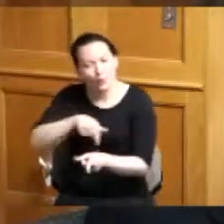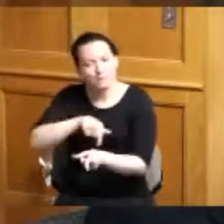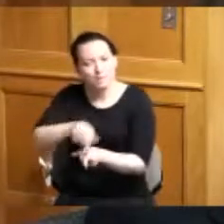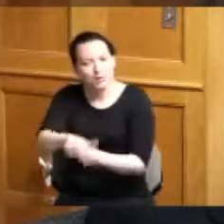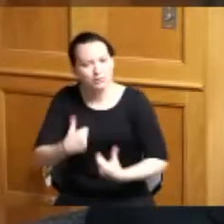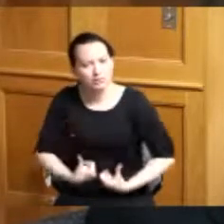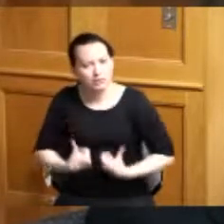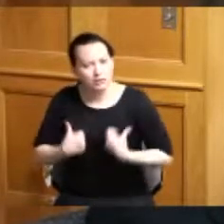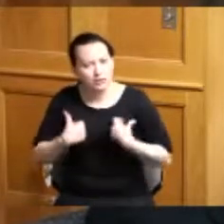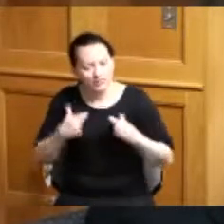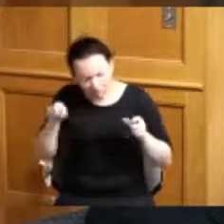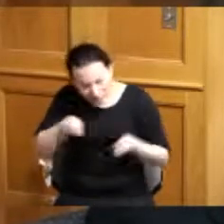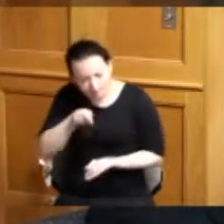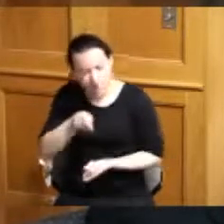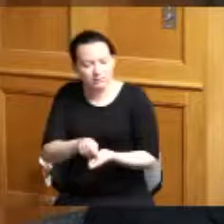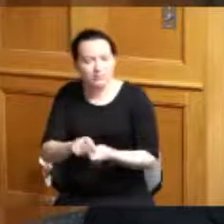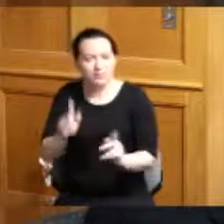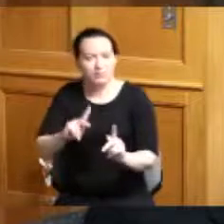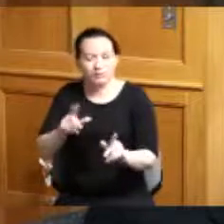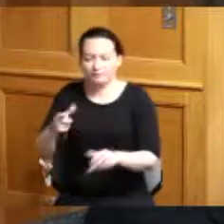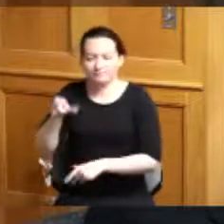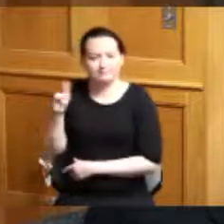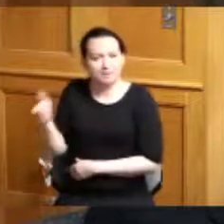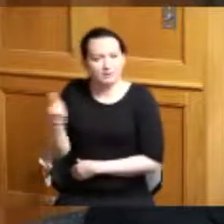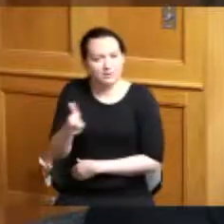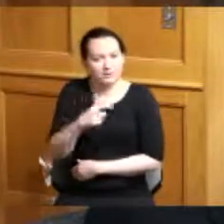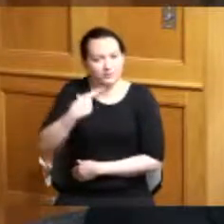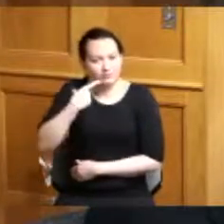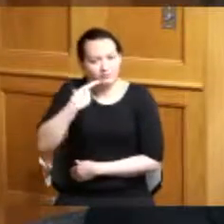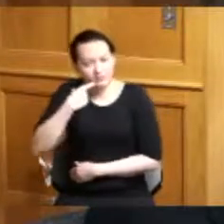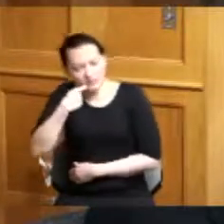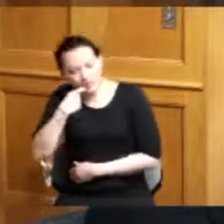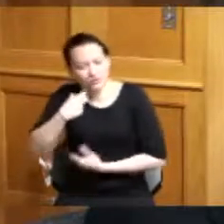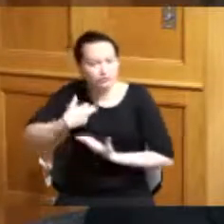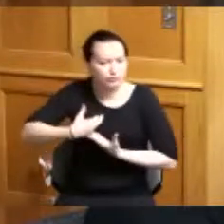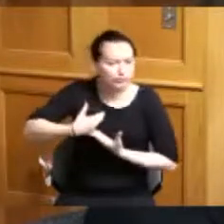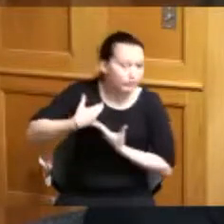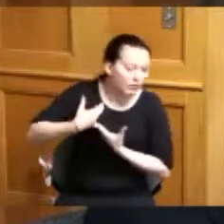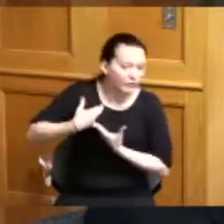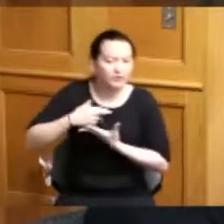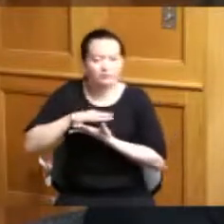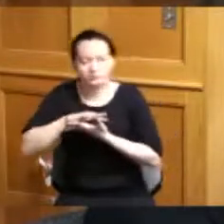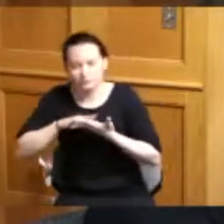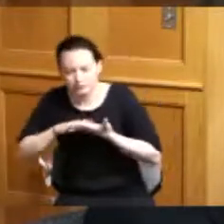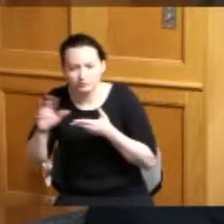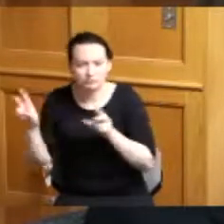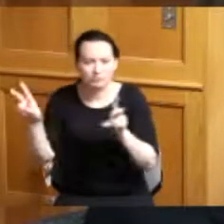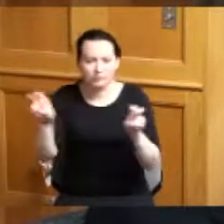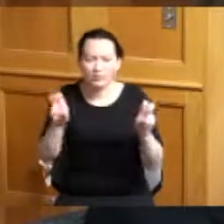to helping people that had challenges with mental health and addiction issues so we've lost a giant